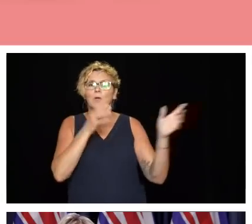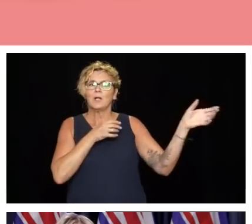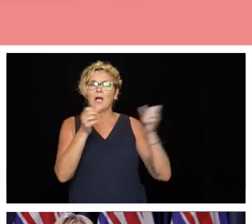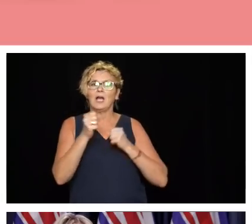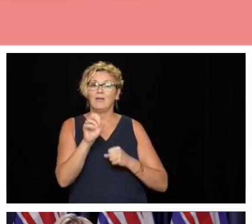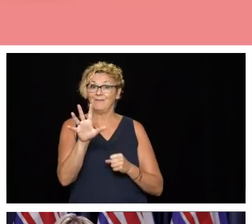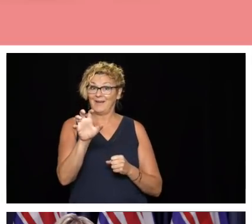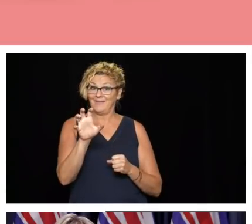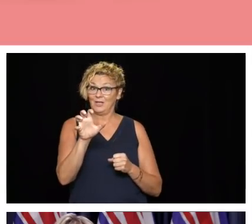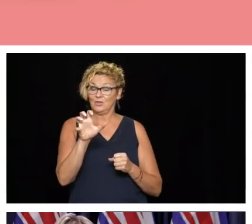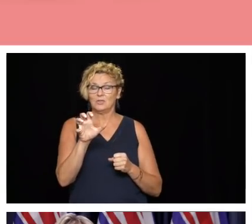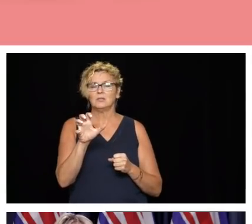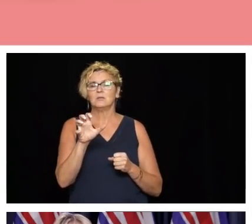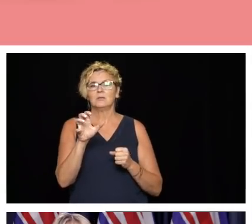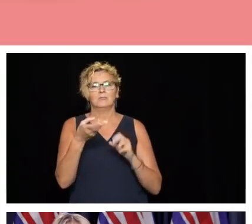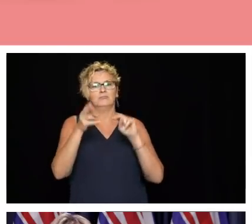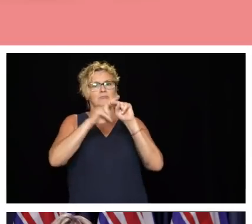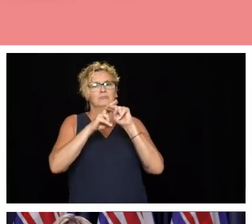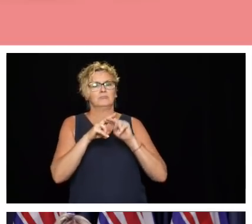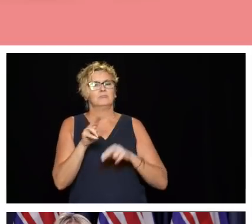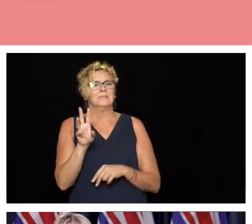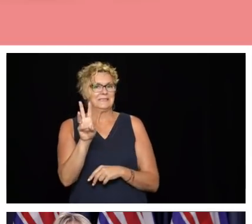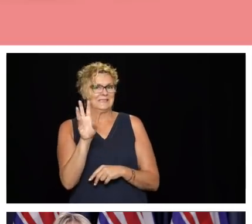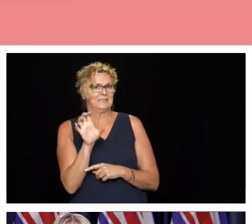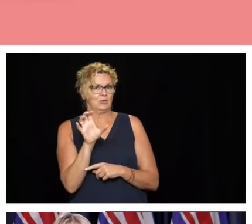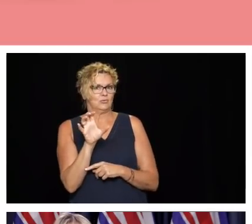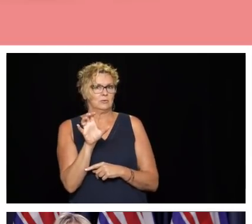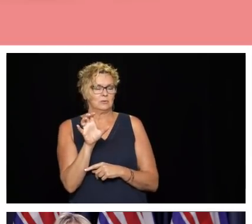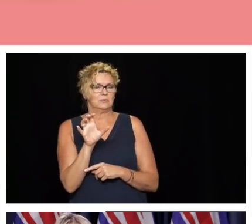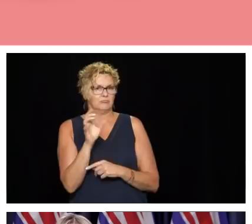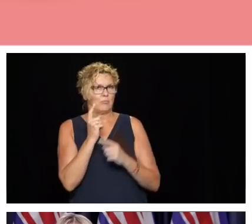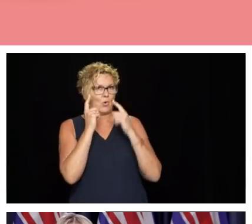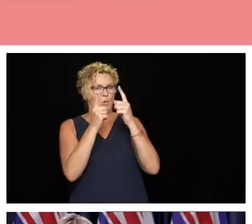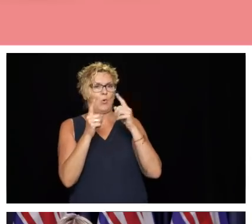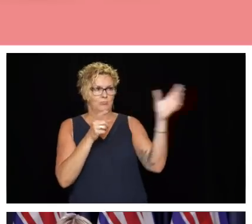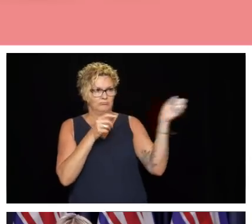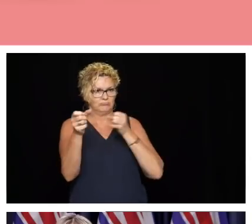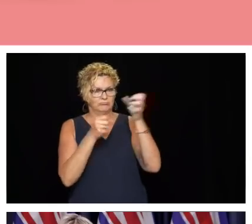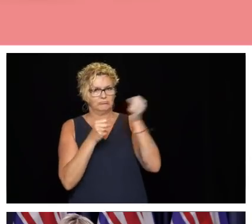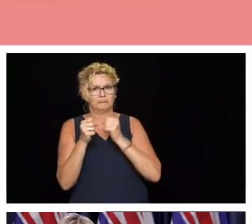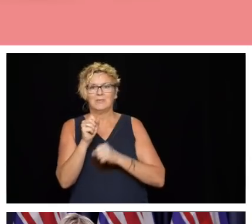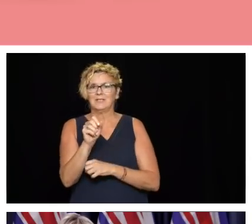we've announced already will be hiring 500 new contact tracers we have had an overwhelmingly positive response to that